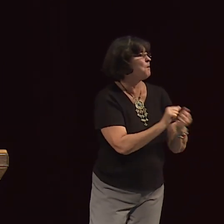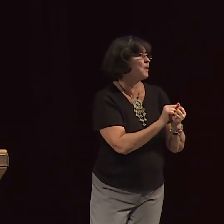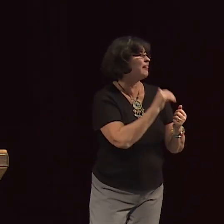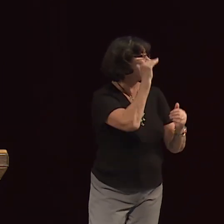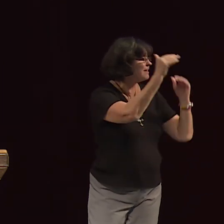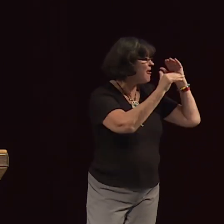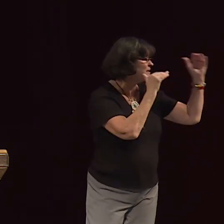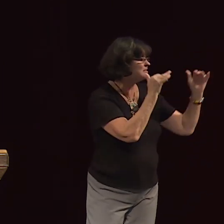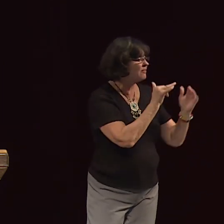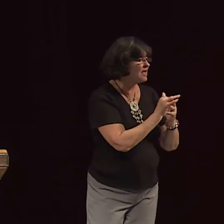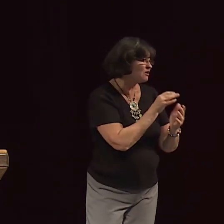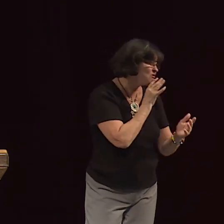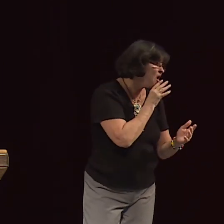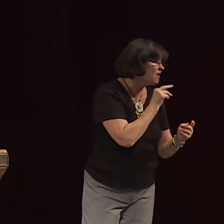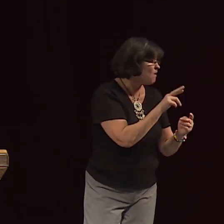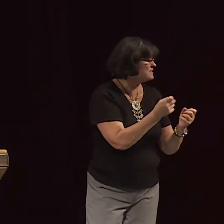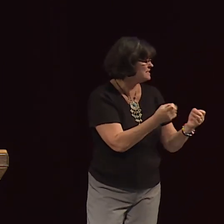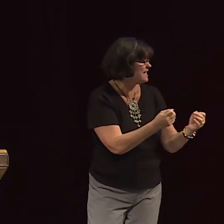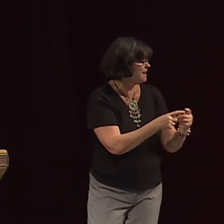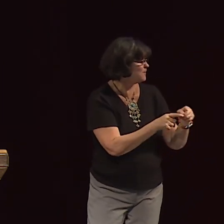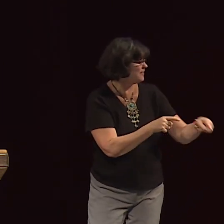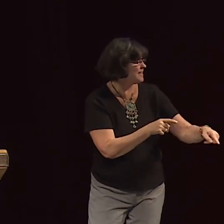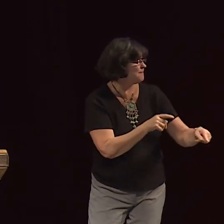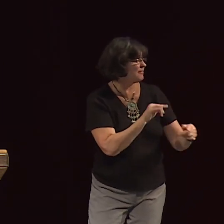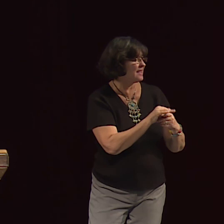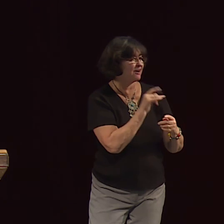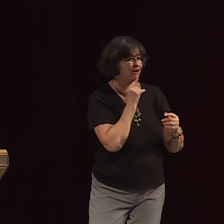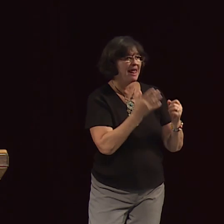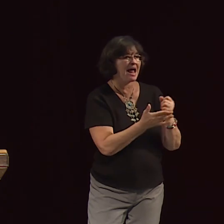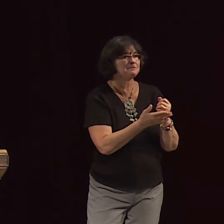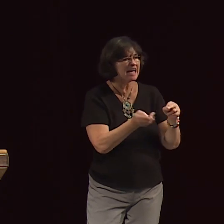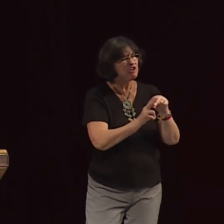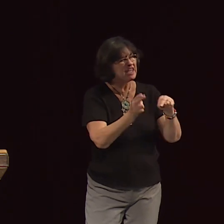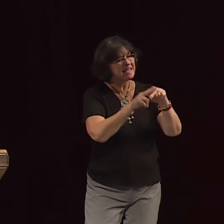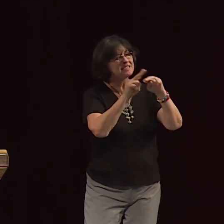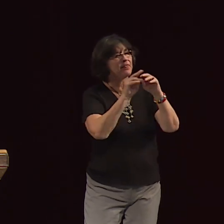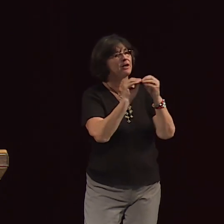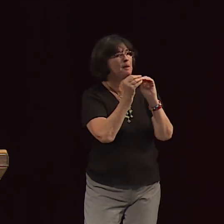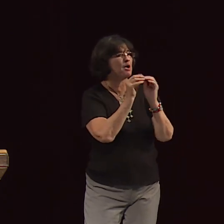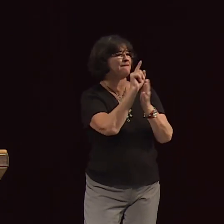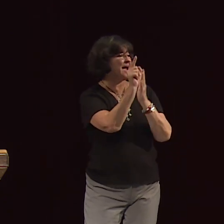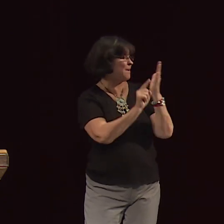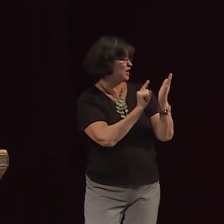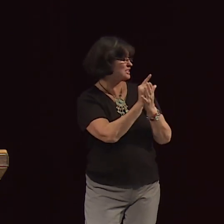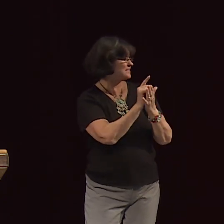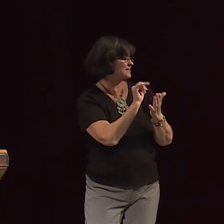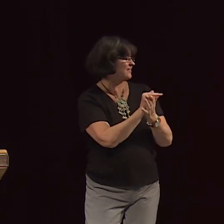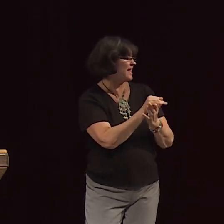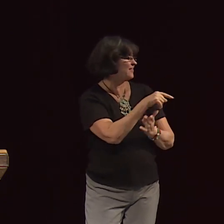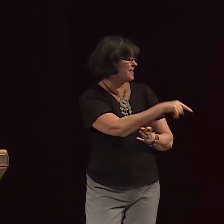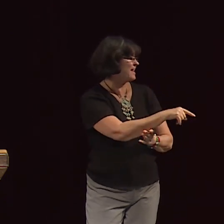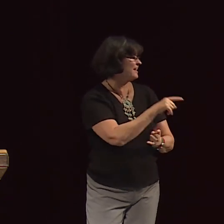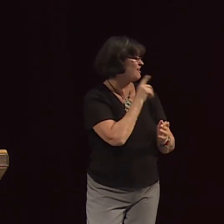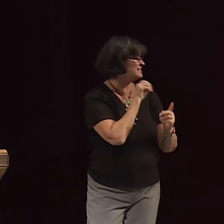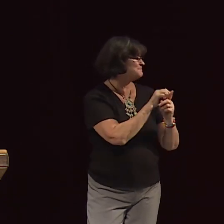um, there are adults who sign or are deaf themselves. That's increasing the number of hours